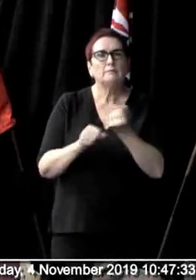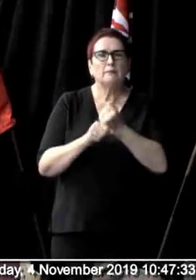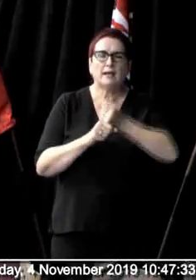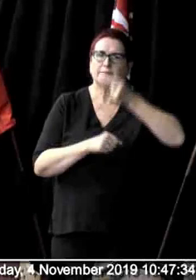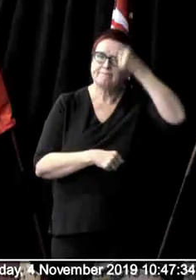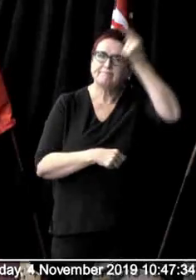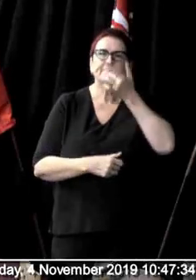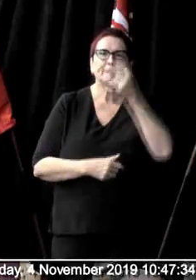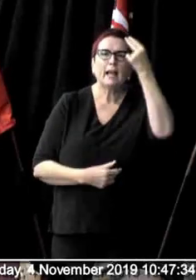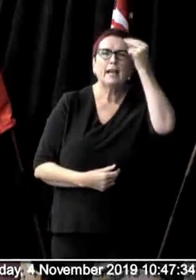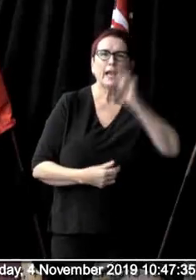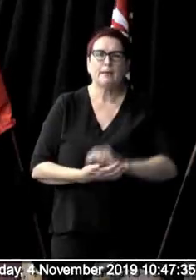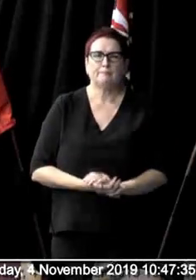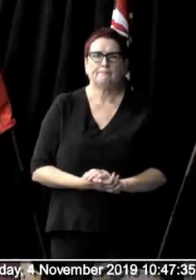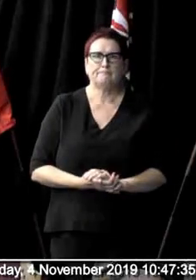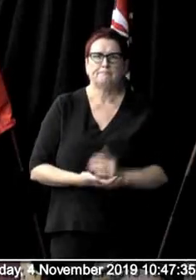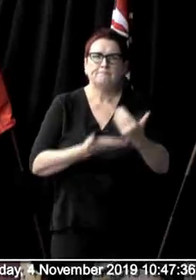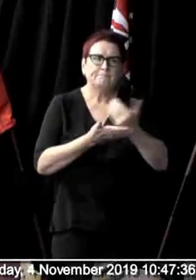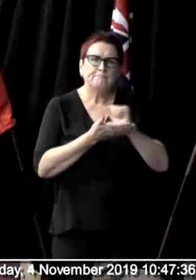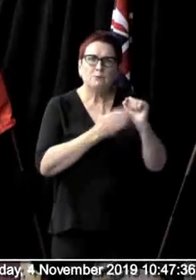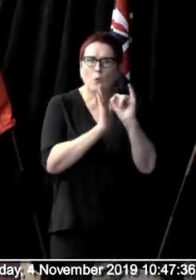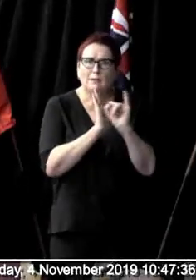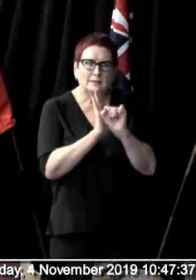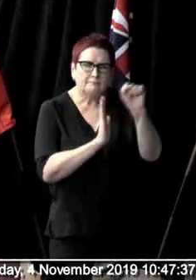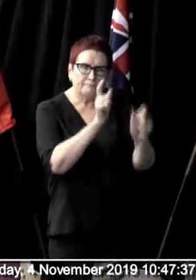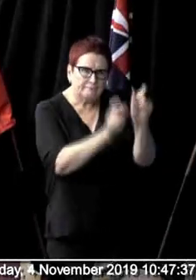to protect their identity and the identity of their children.